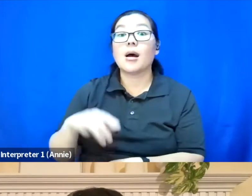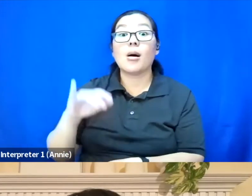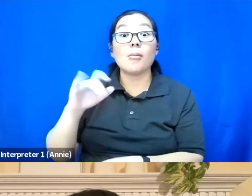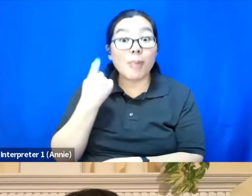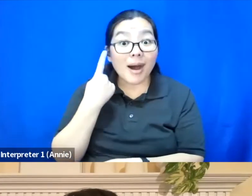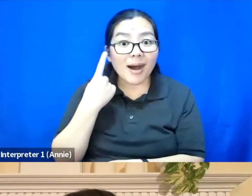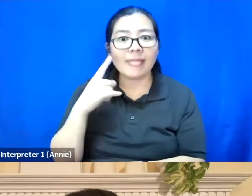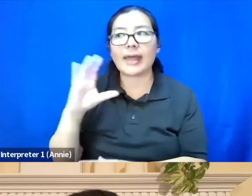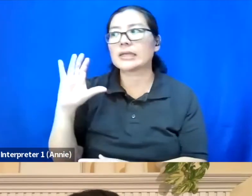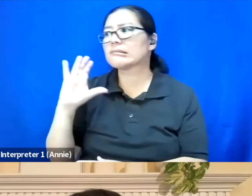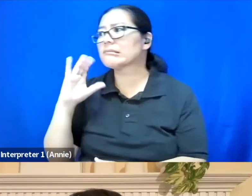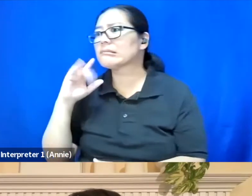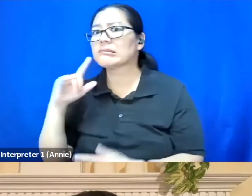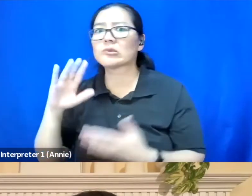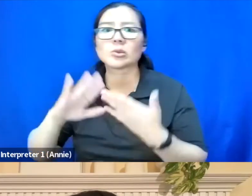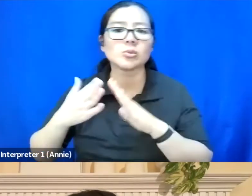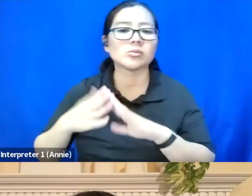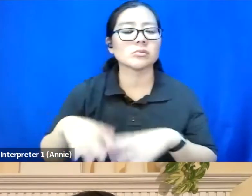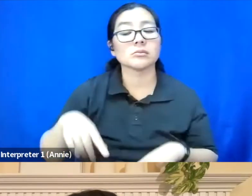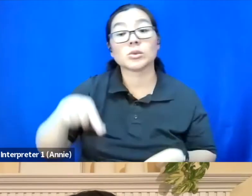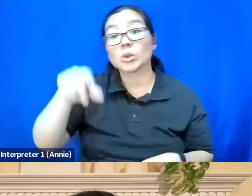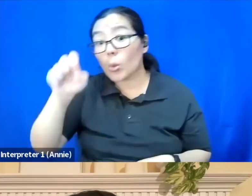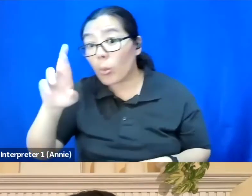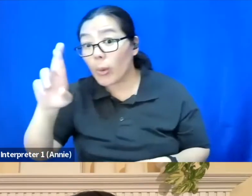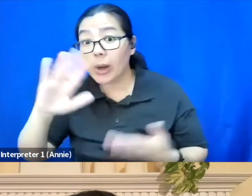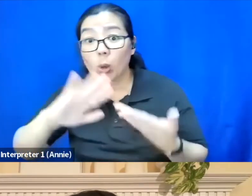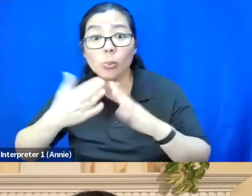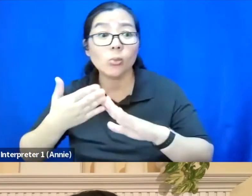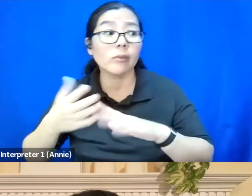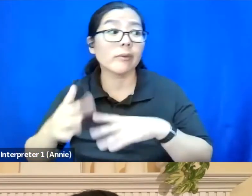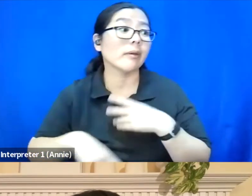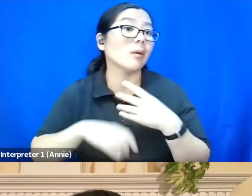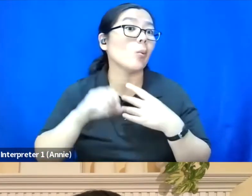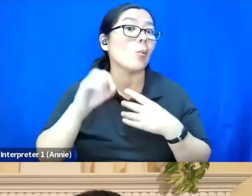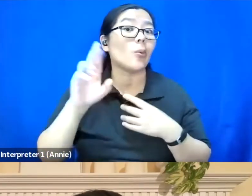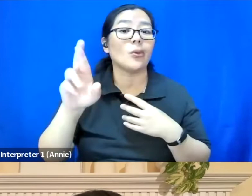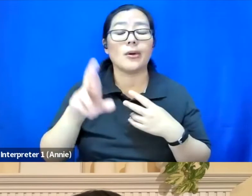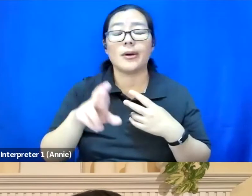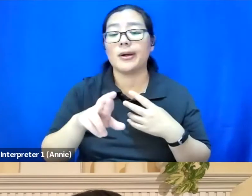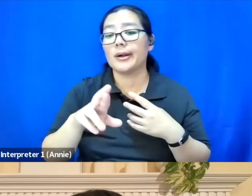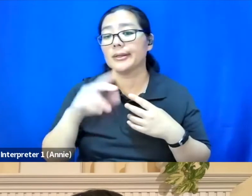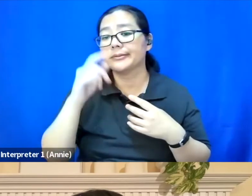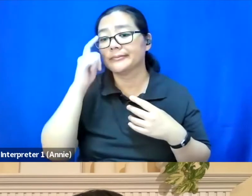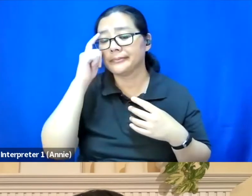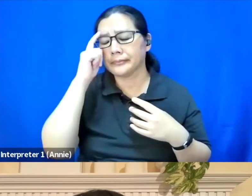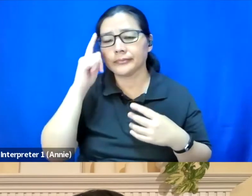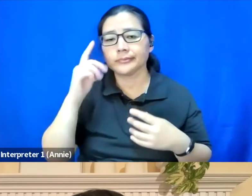You know? And so that's why I set out to write my book is because, if I can't find it,